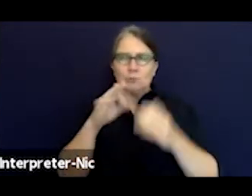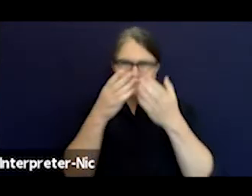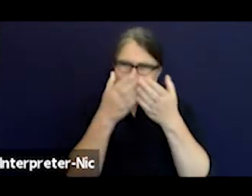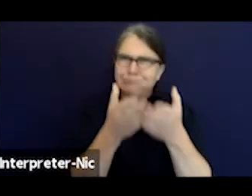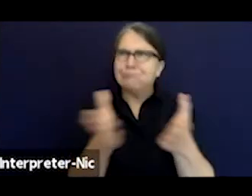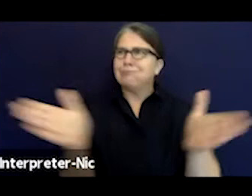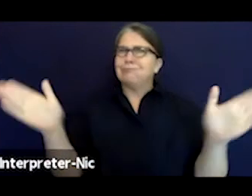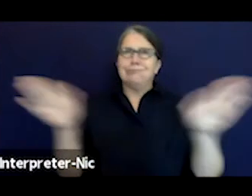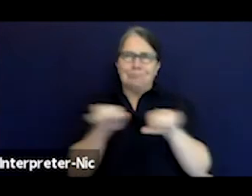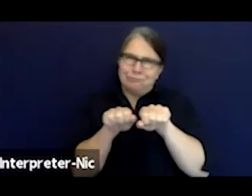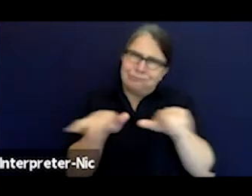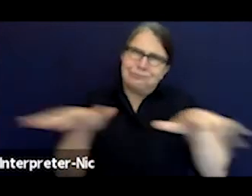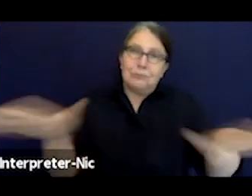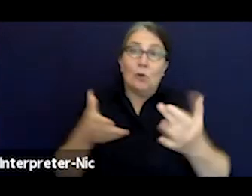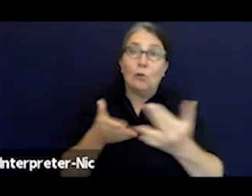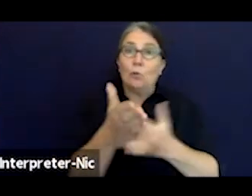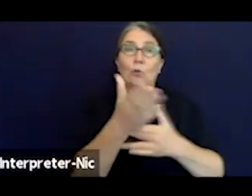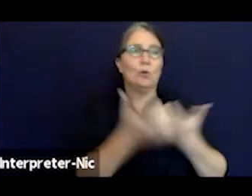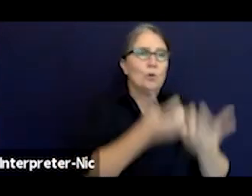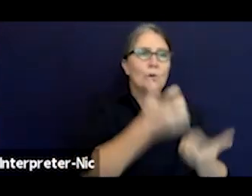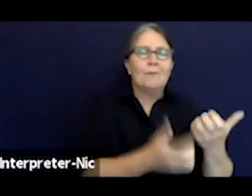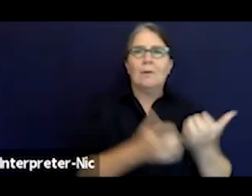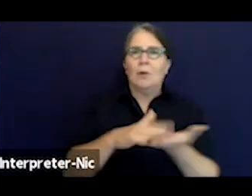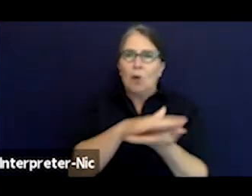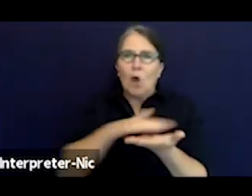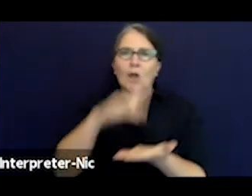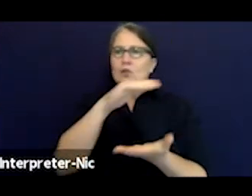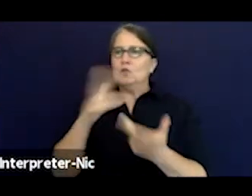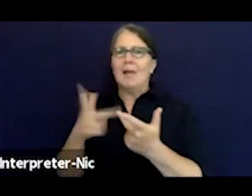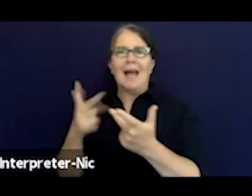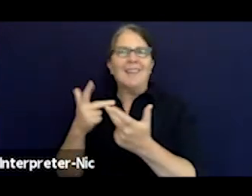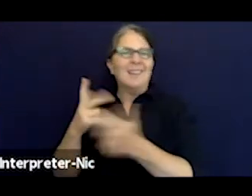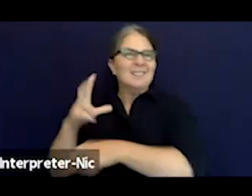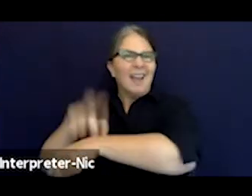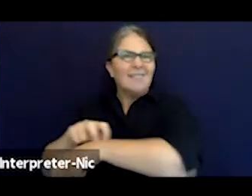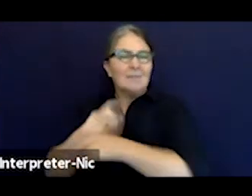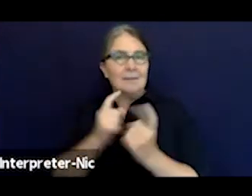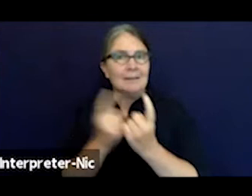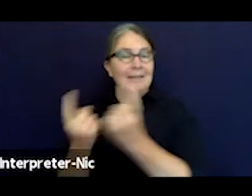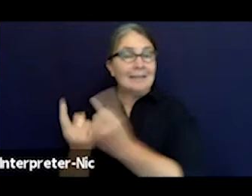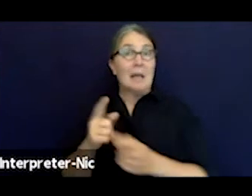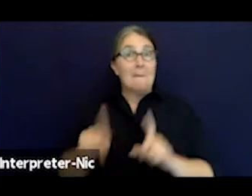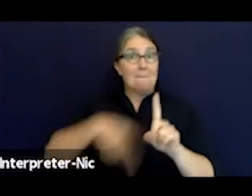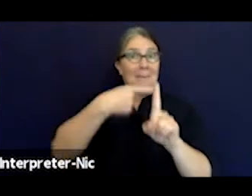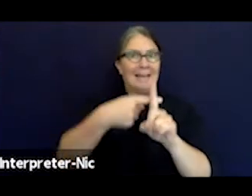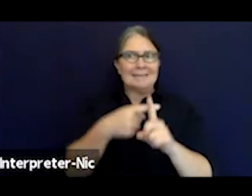vocational and further education programs, and it is also the key for how to talk to our colleagues.